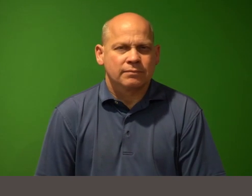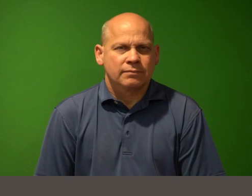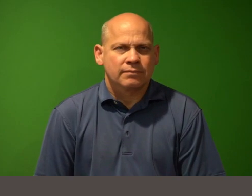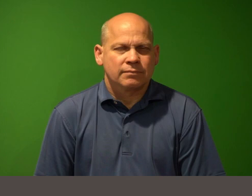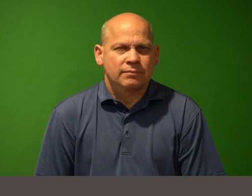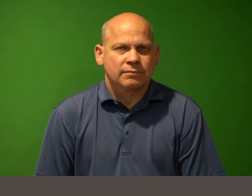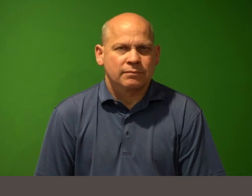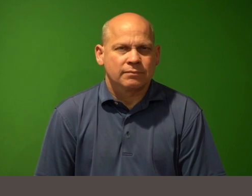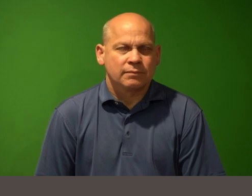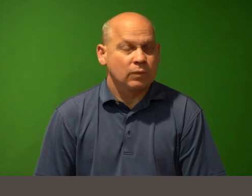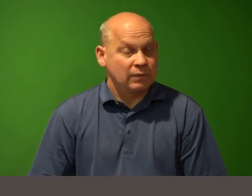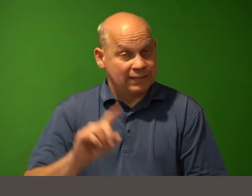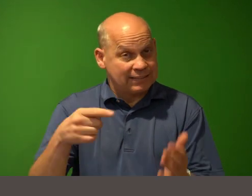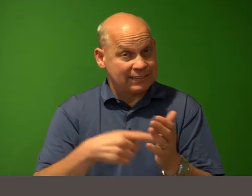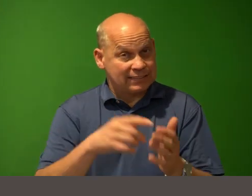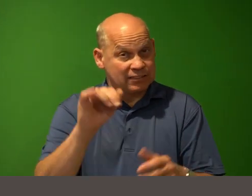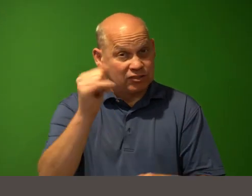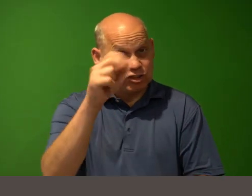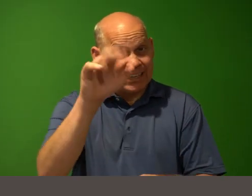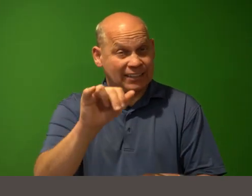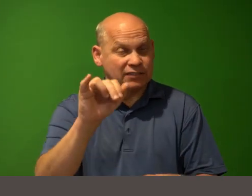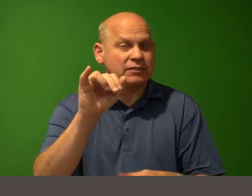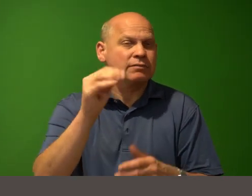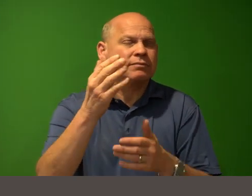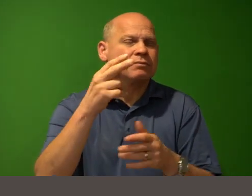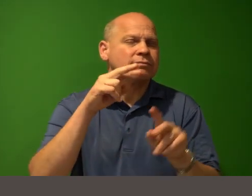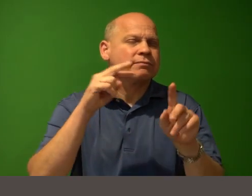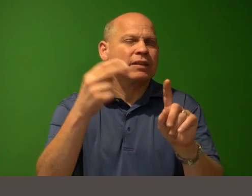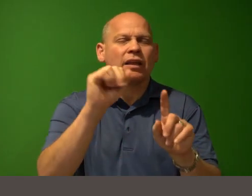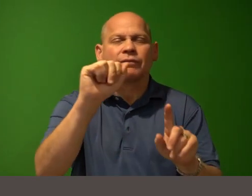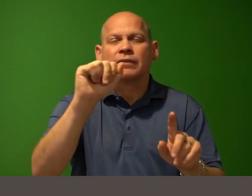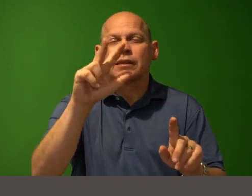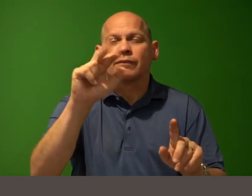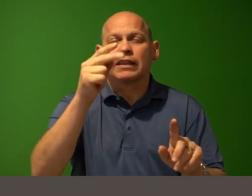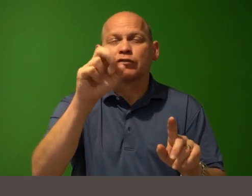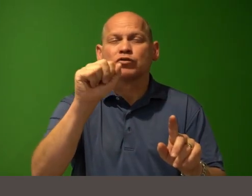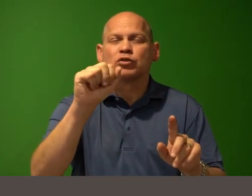This is the jazzy version of the Avengers theme music.